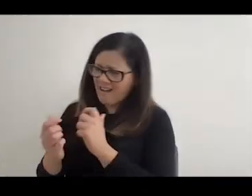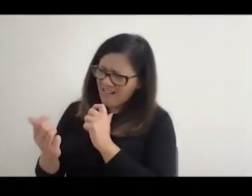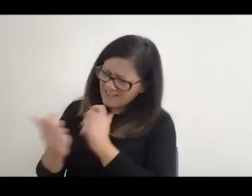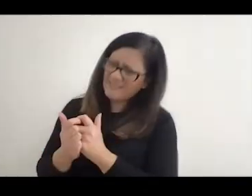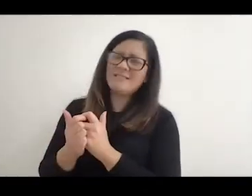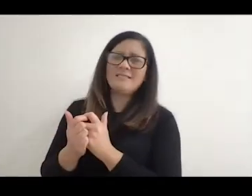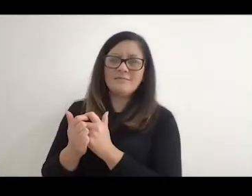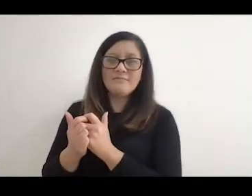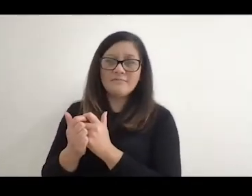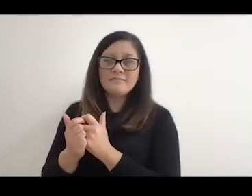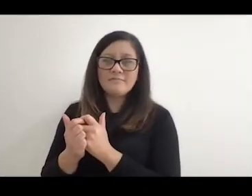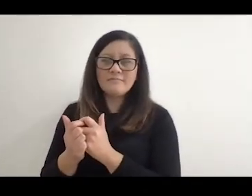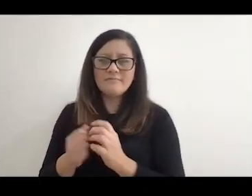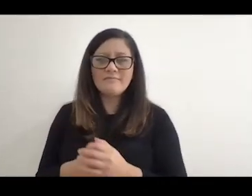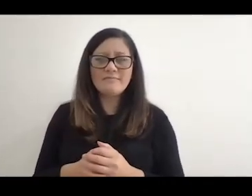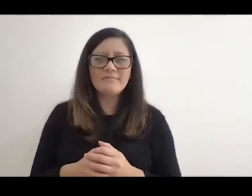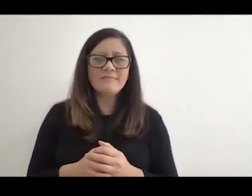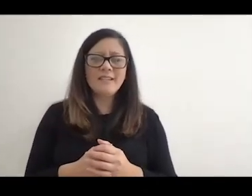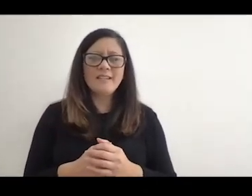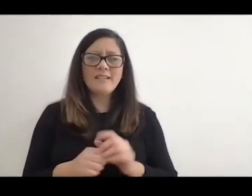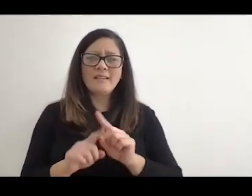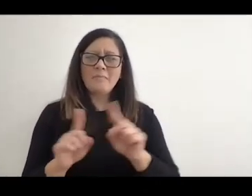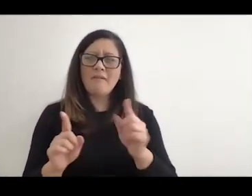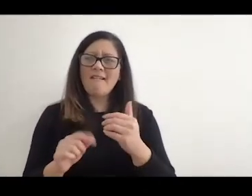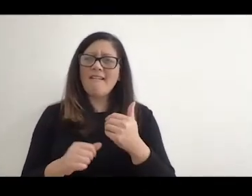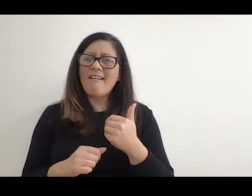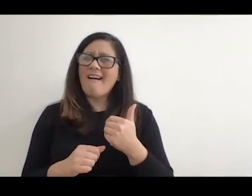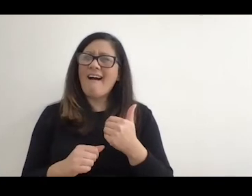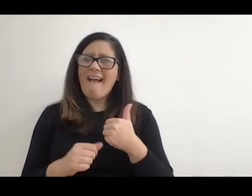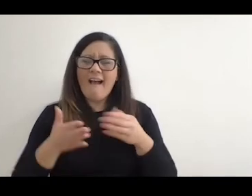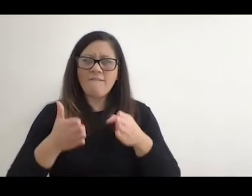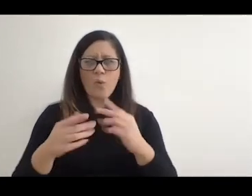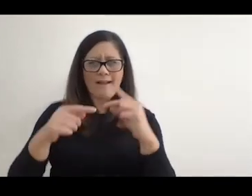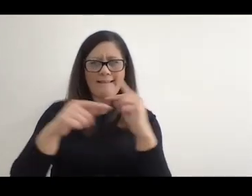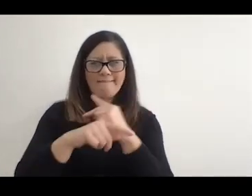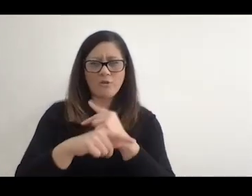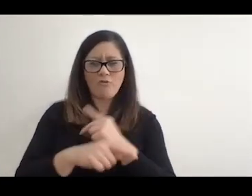approaching how I determine if my clothing. Actually act as a assistive technology,